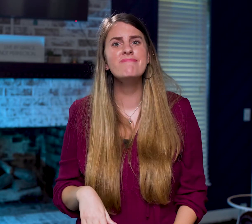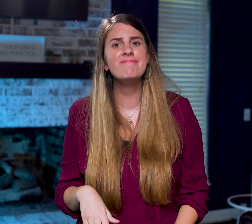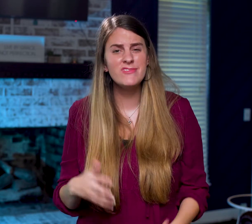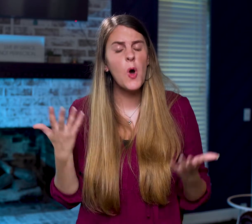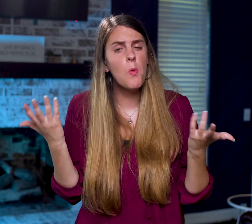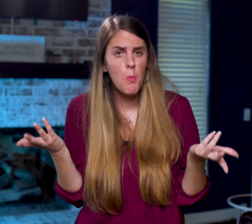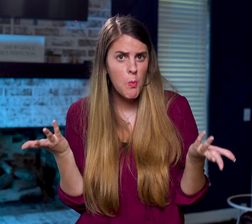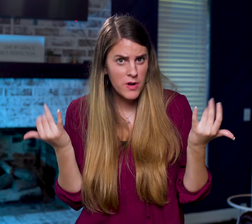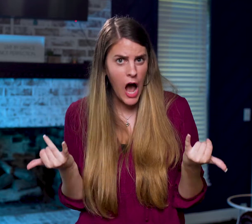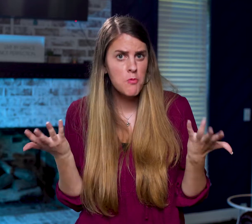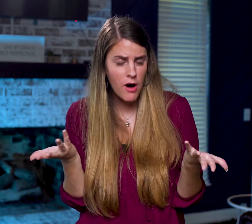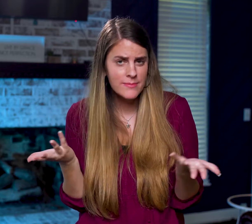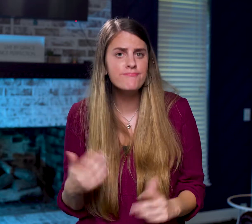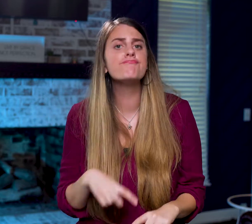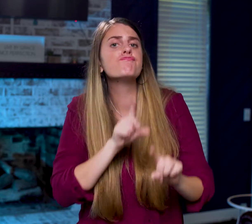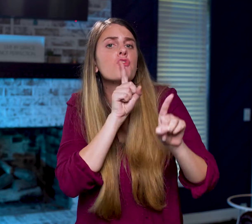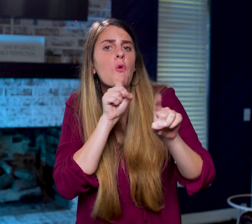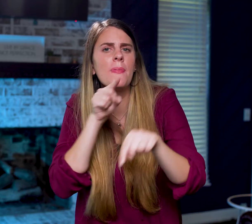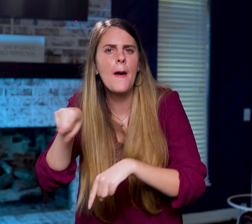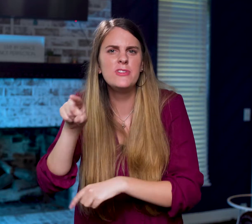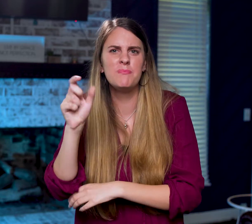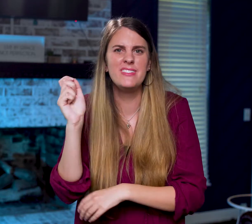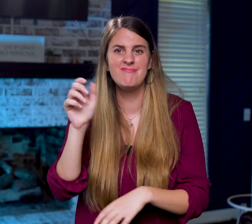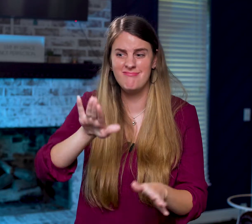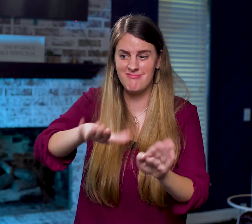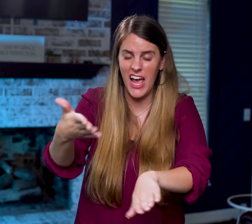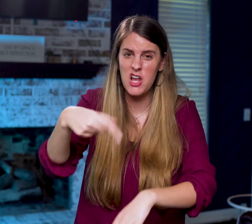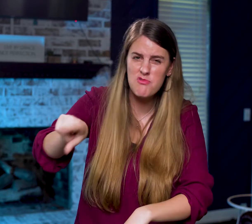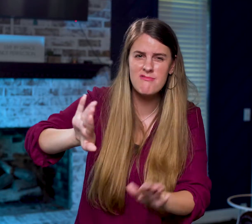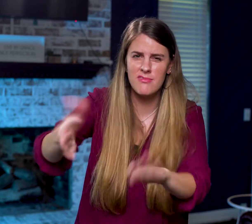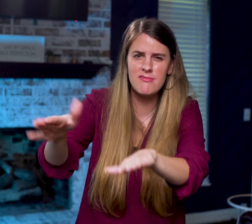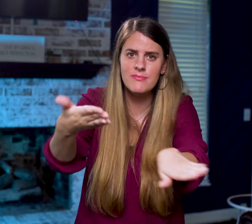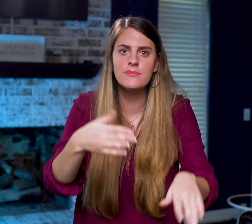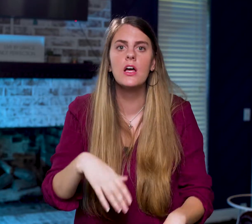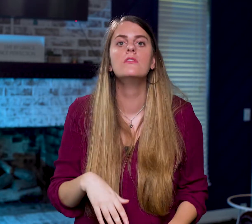By ordering them to be put to death,